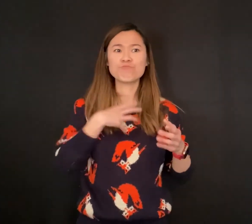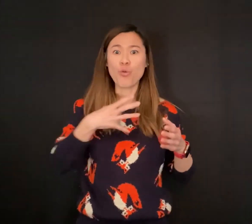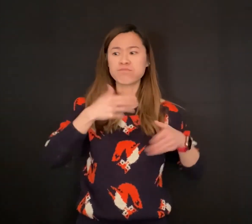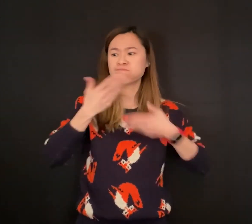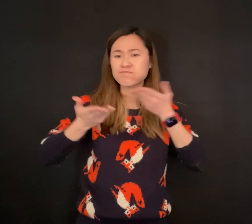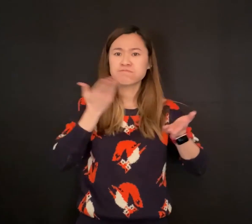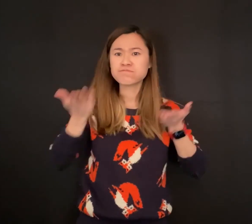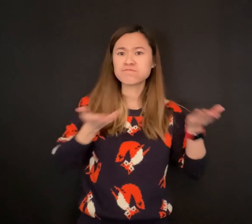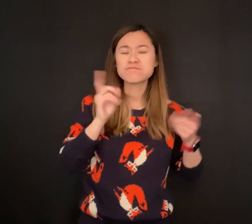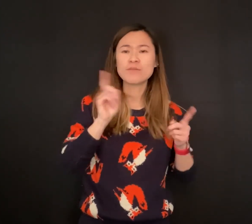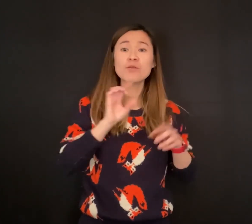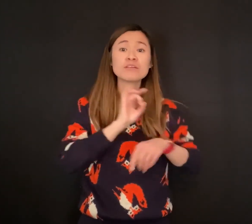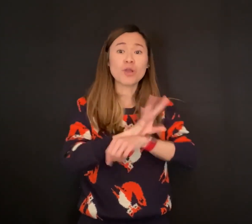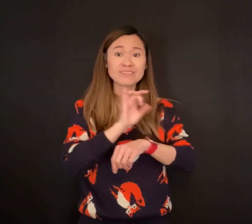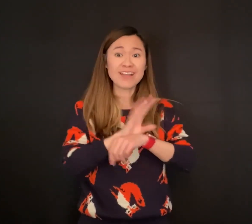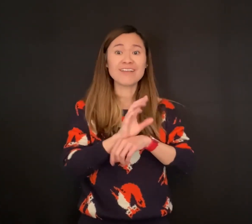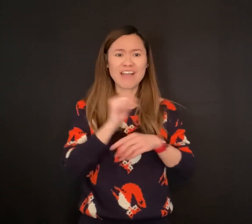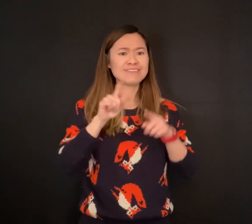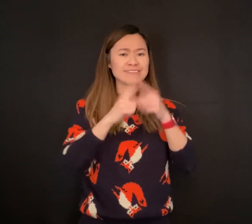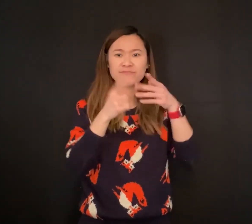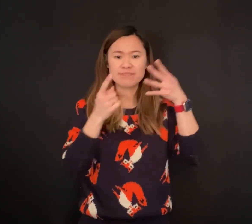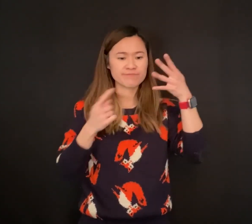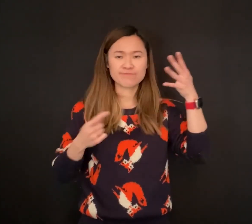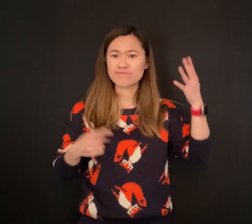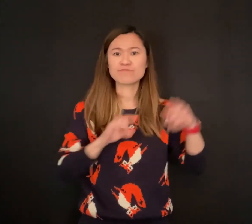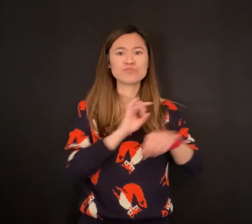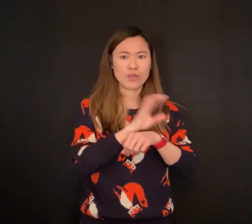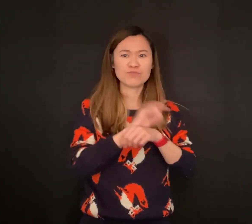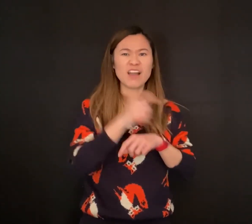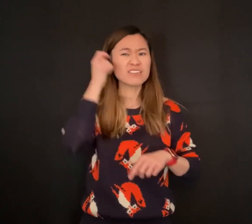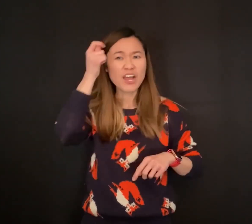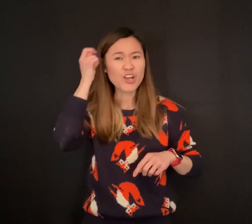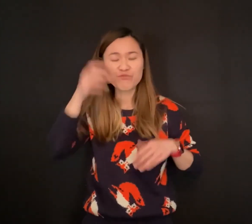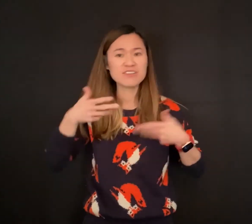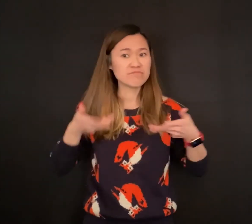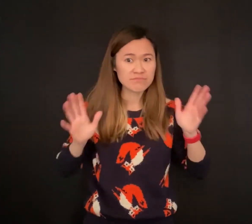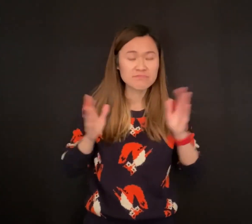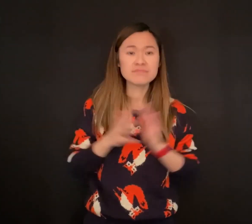So there's more counseling options, more therapy options.